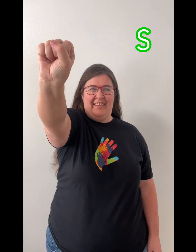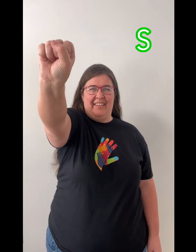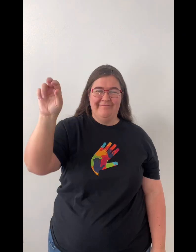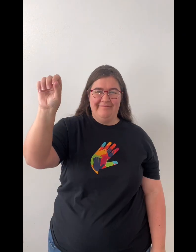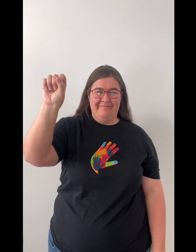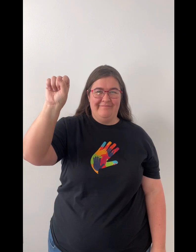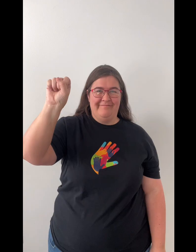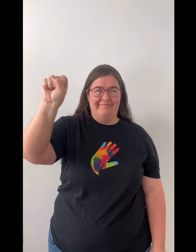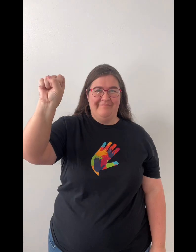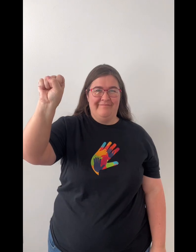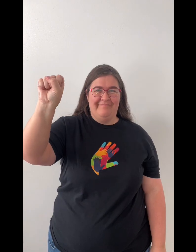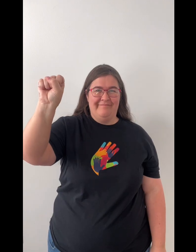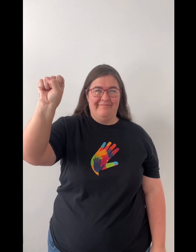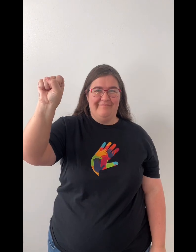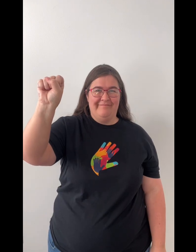How to sign S in ASL